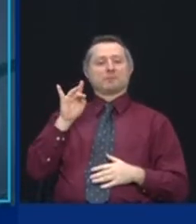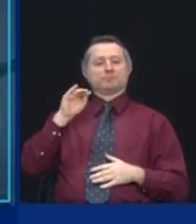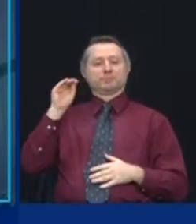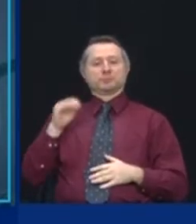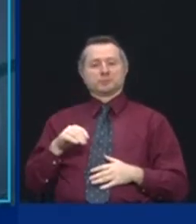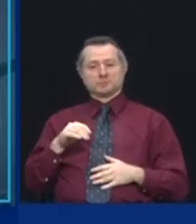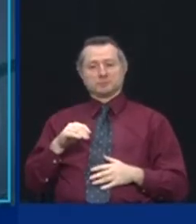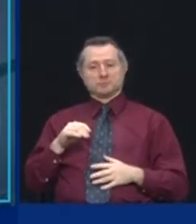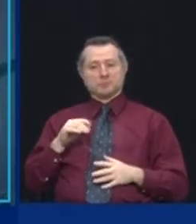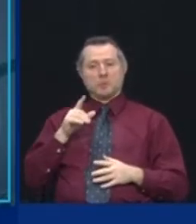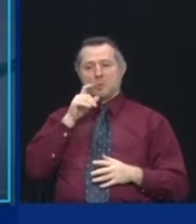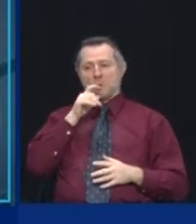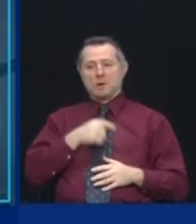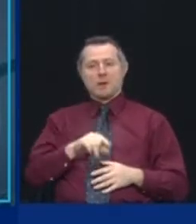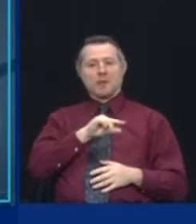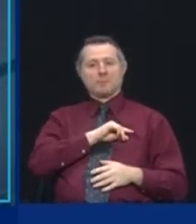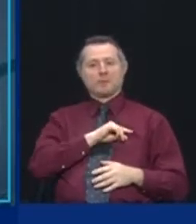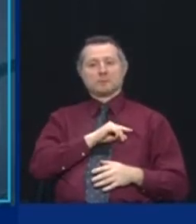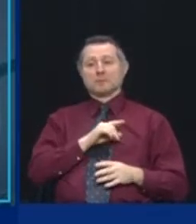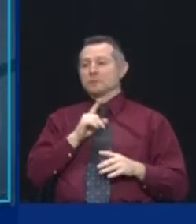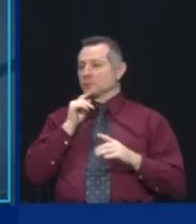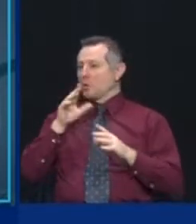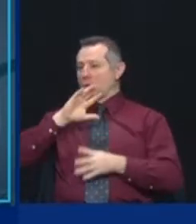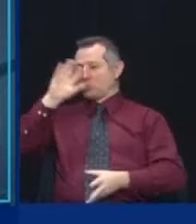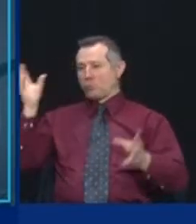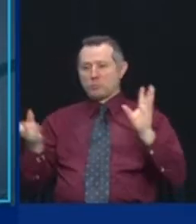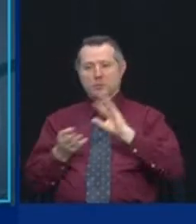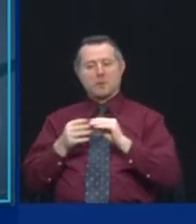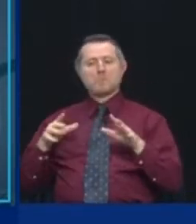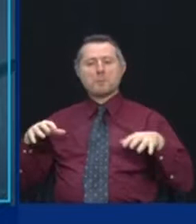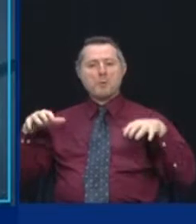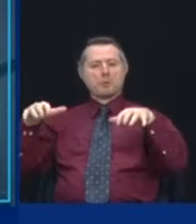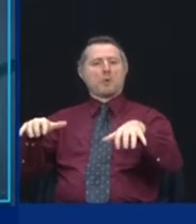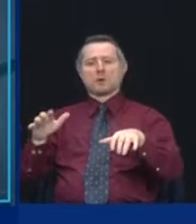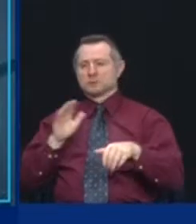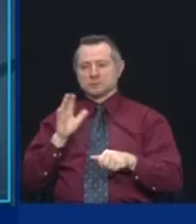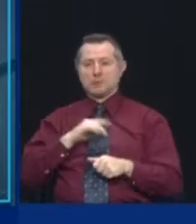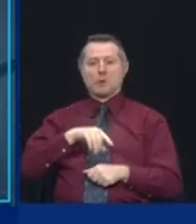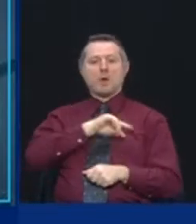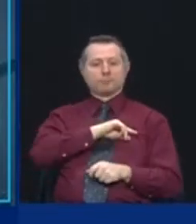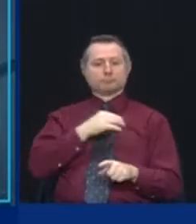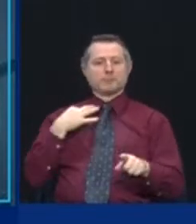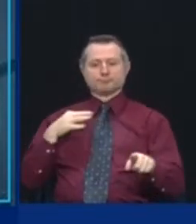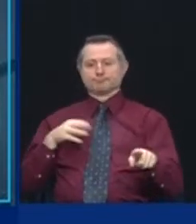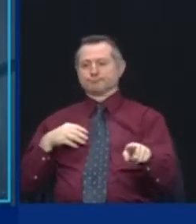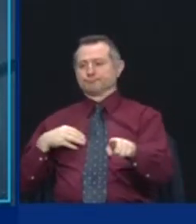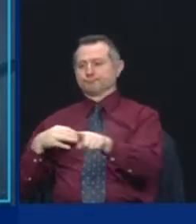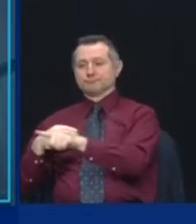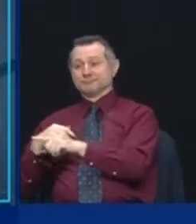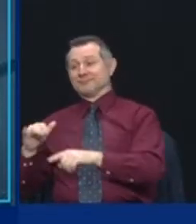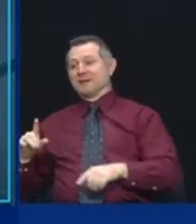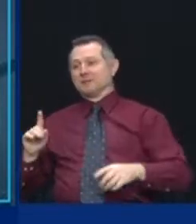16 MILLION SHOTS IN ARMS. WE ARE AT 58% OF THE ELIGIBLE POPULATION.